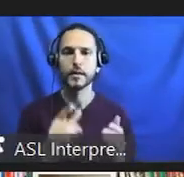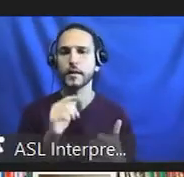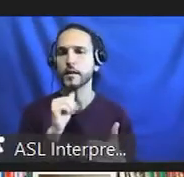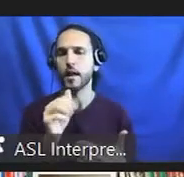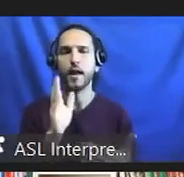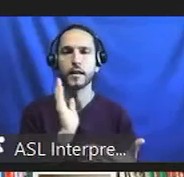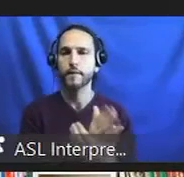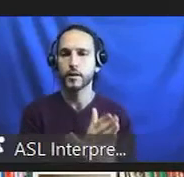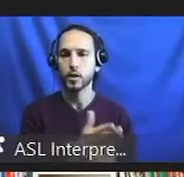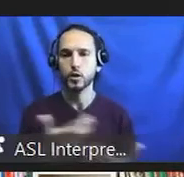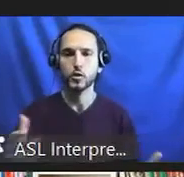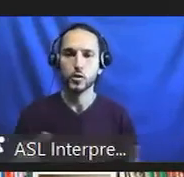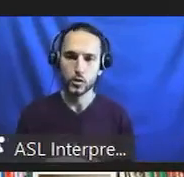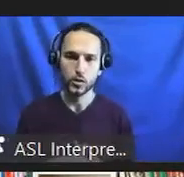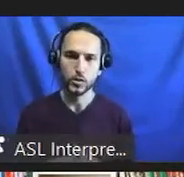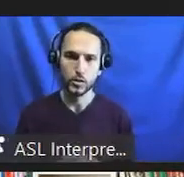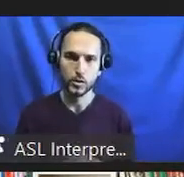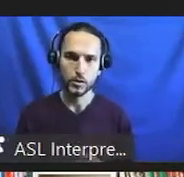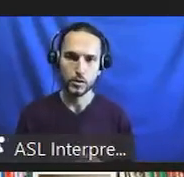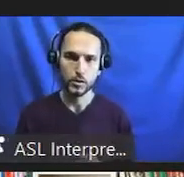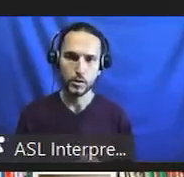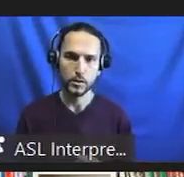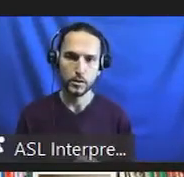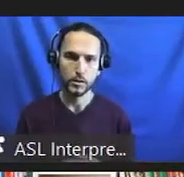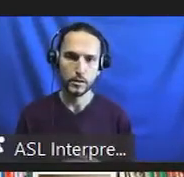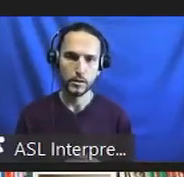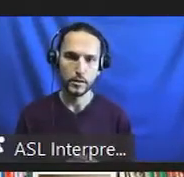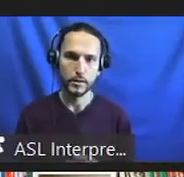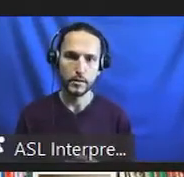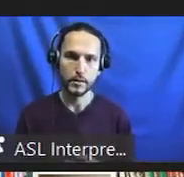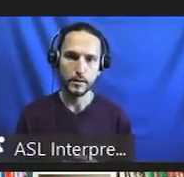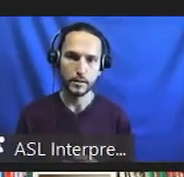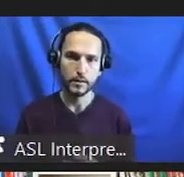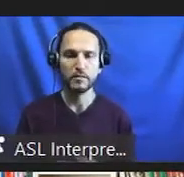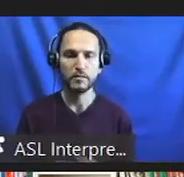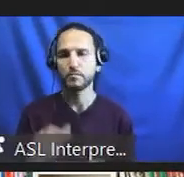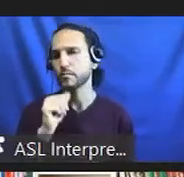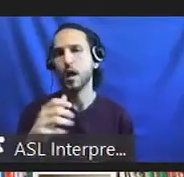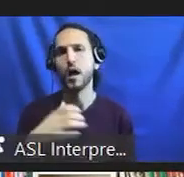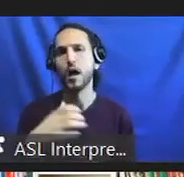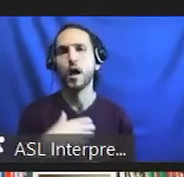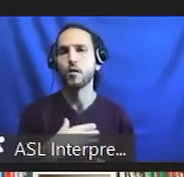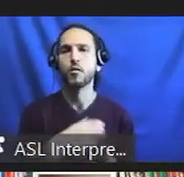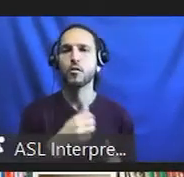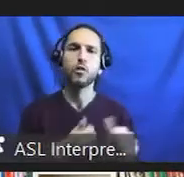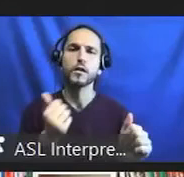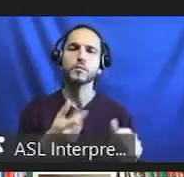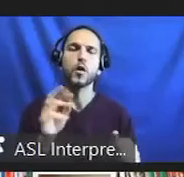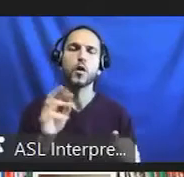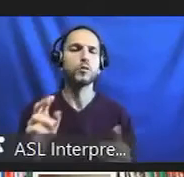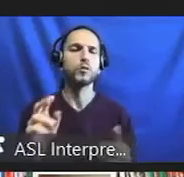I don't see that as causing harassment or discrimination. Thanks.